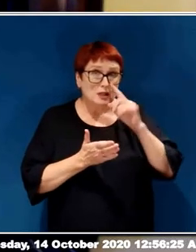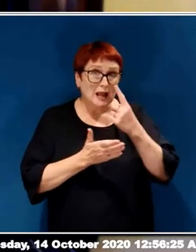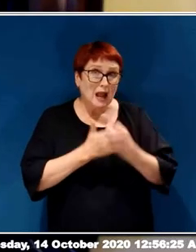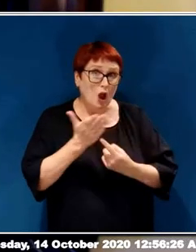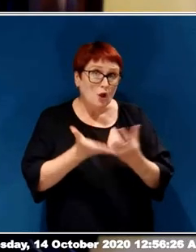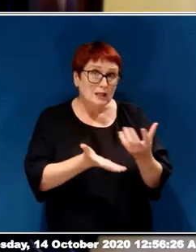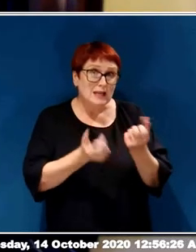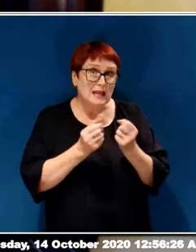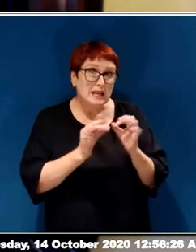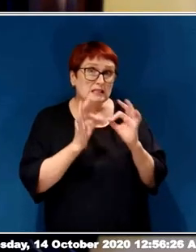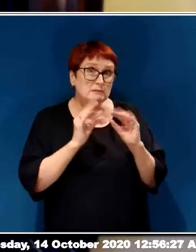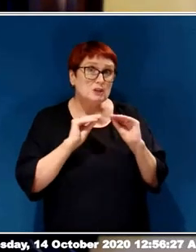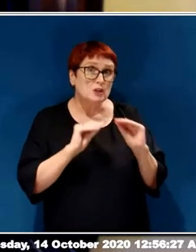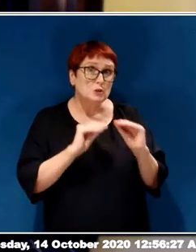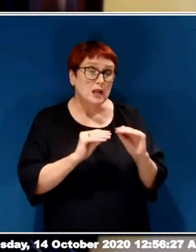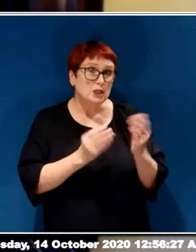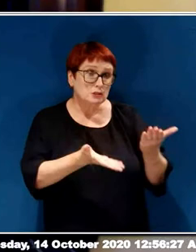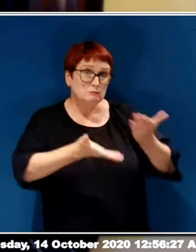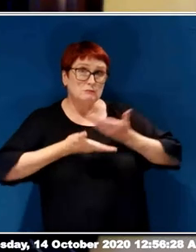aptitude achievement discrepancy.